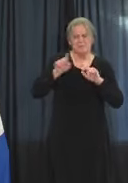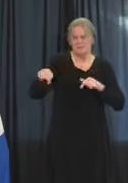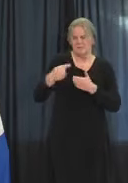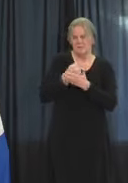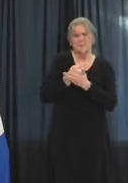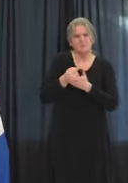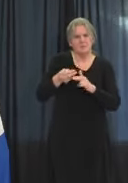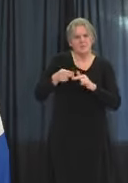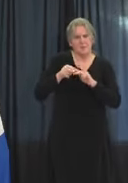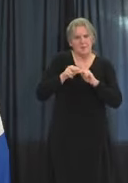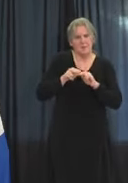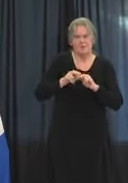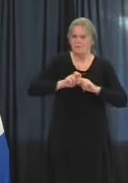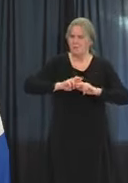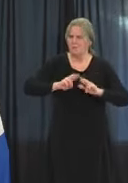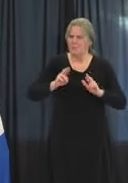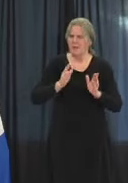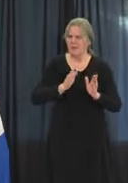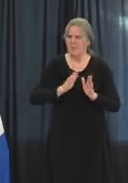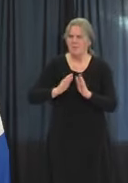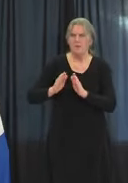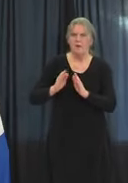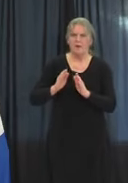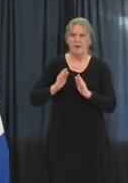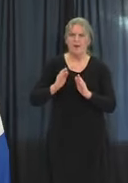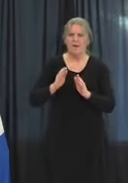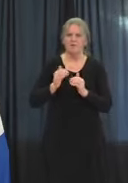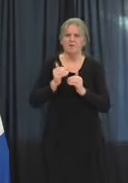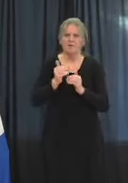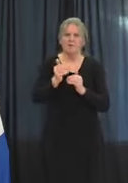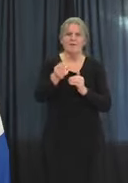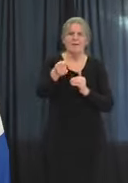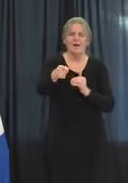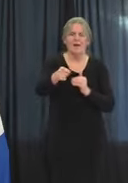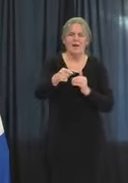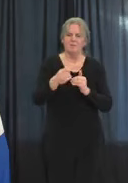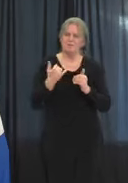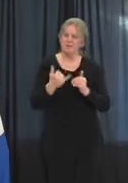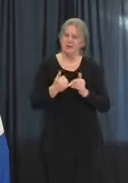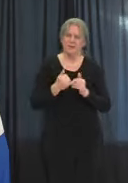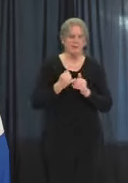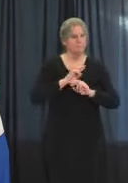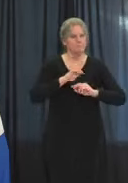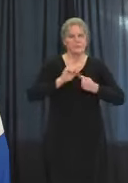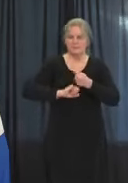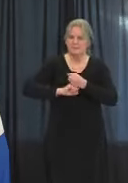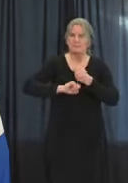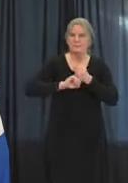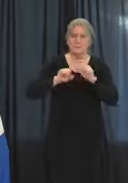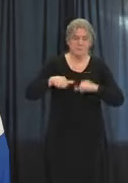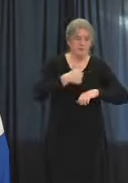especially in the last week. We are well placed for further cases and this is time to reinforce and support what we